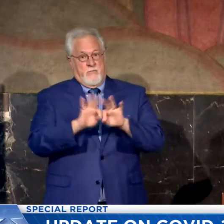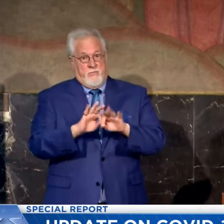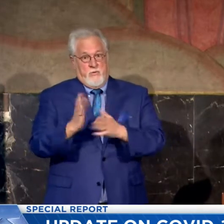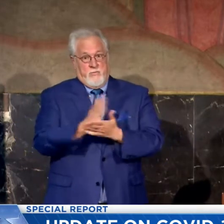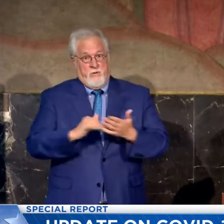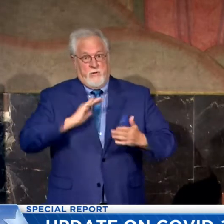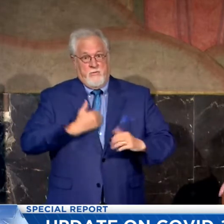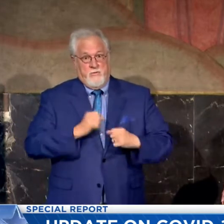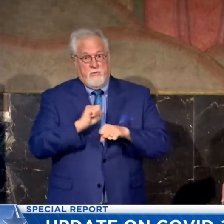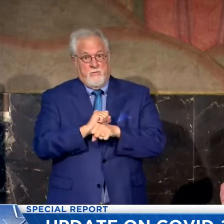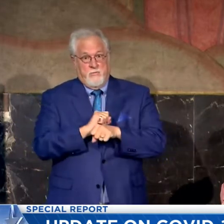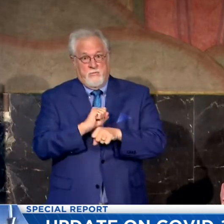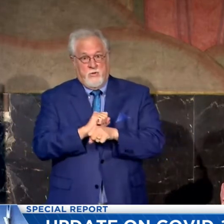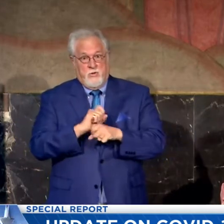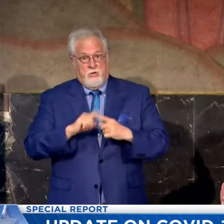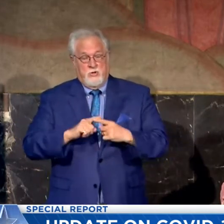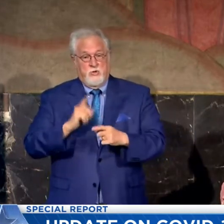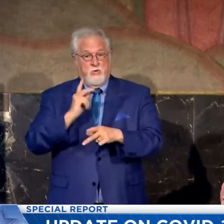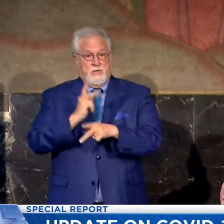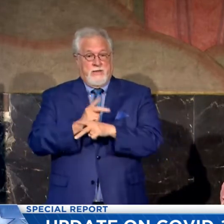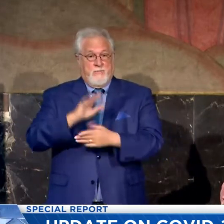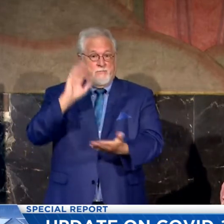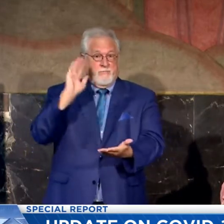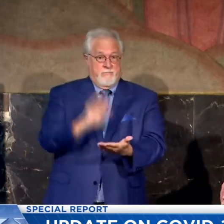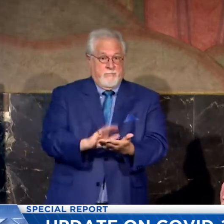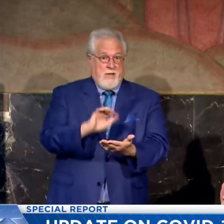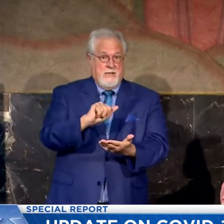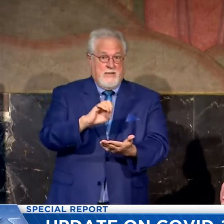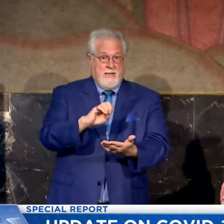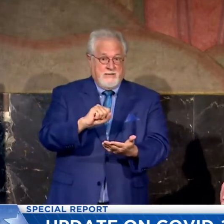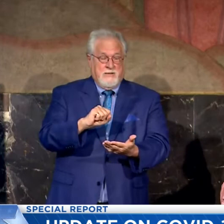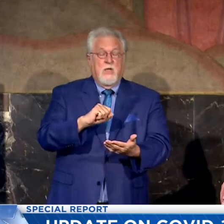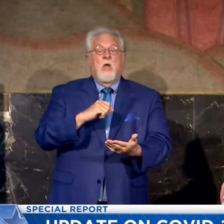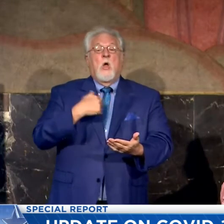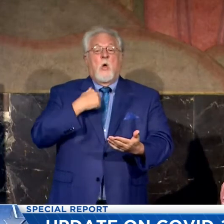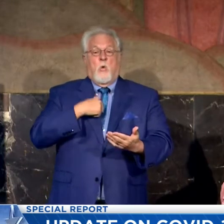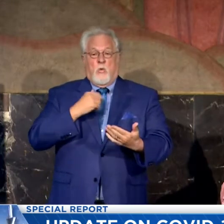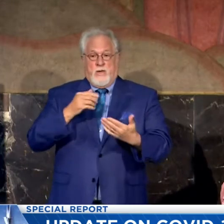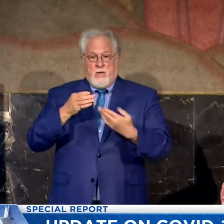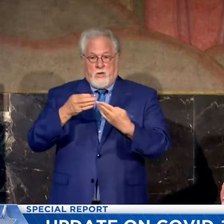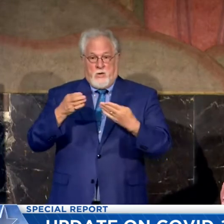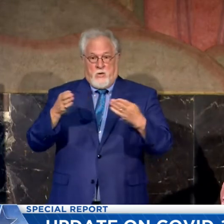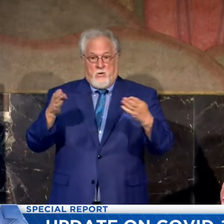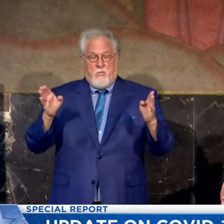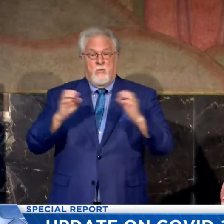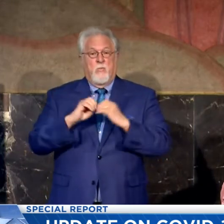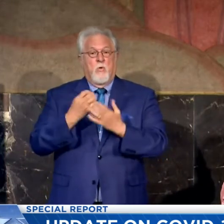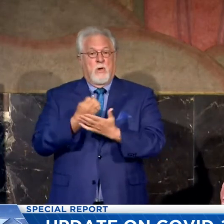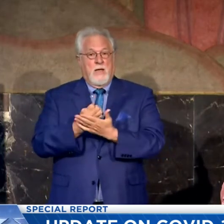250 CONTACT TRACERS HIRED. OBVIOUSLY THIS IS AN IMPORTANT